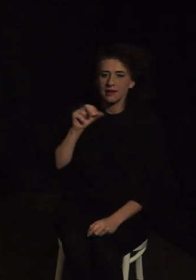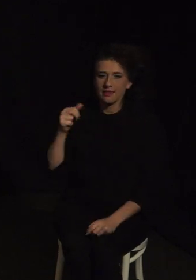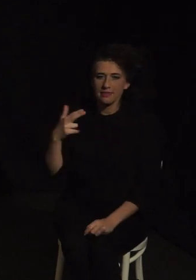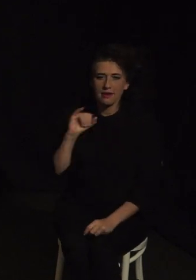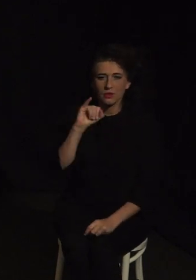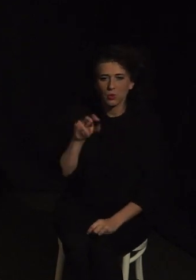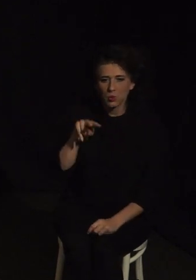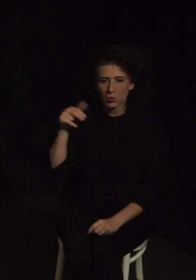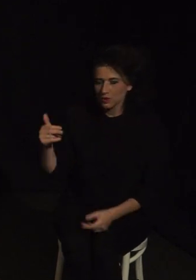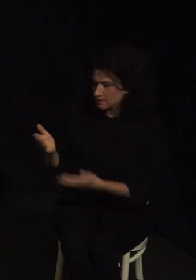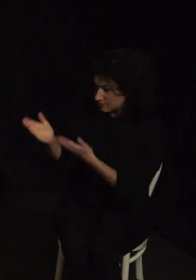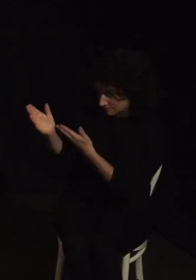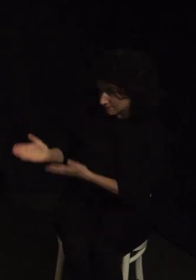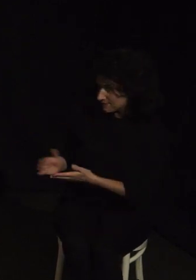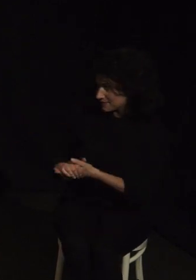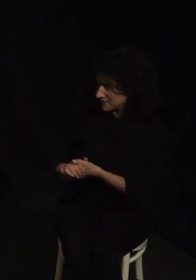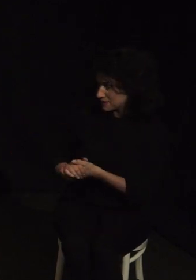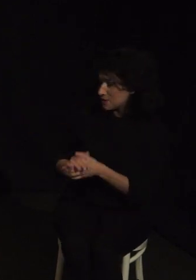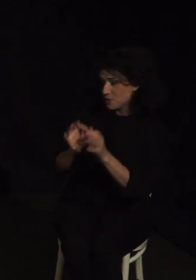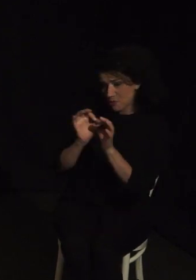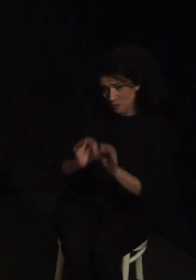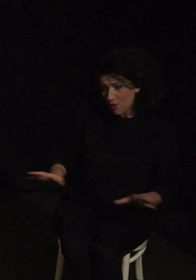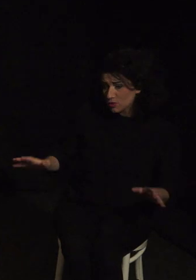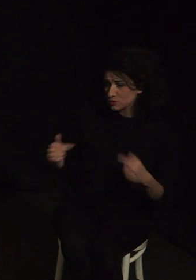Excuse me, but I have another example.